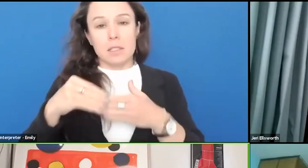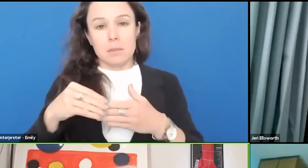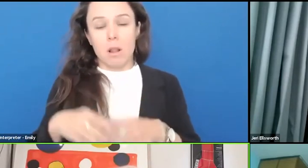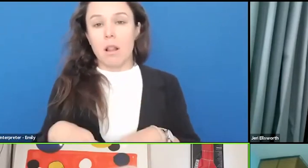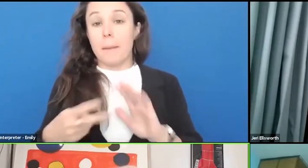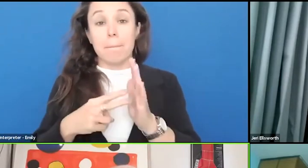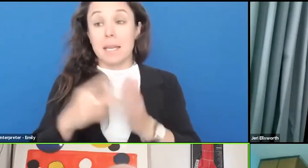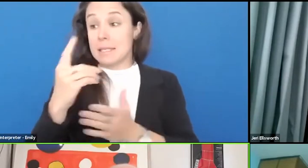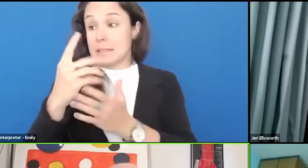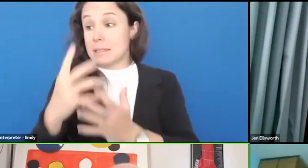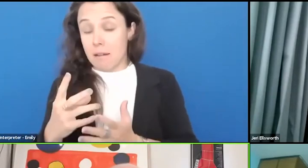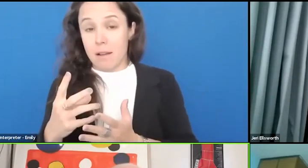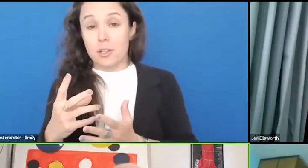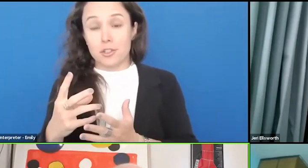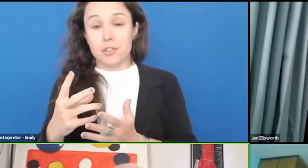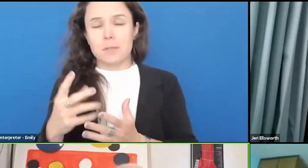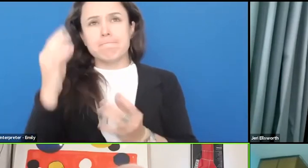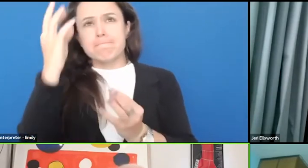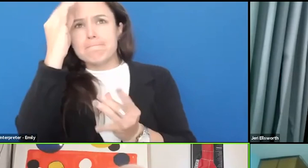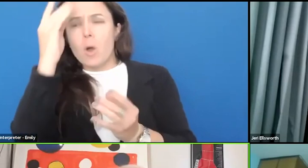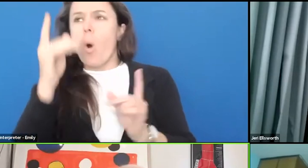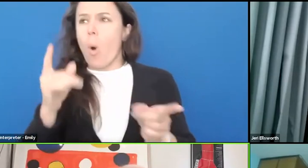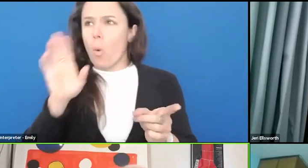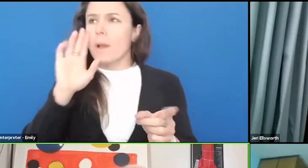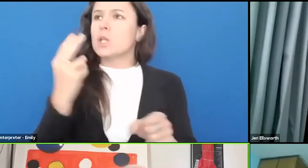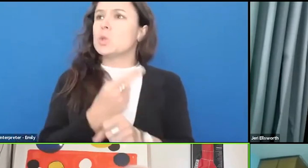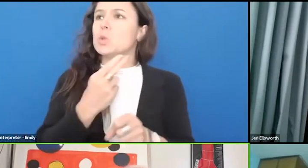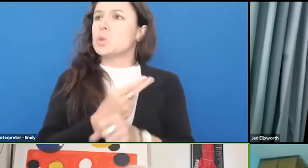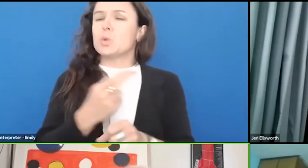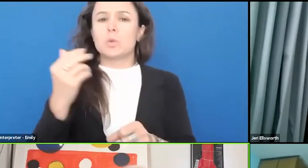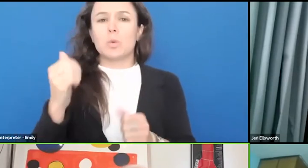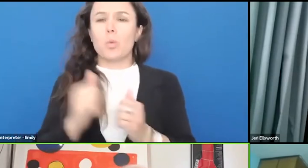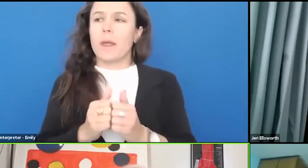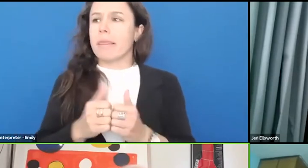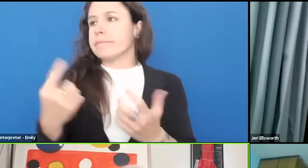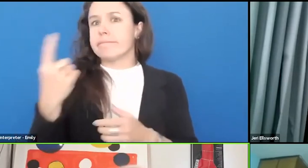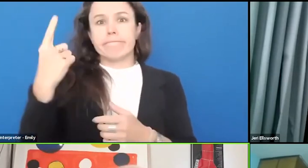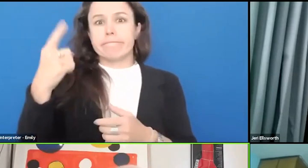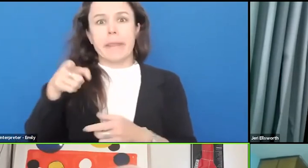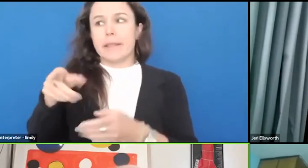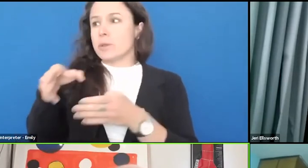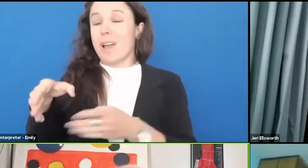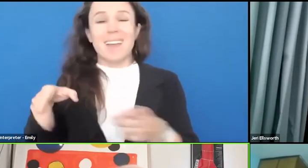complement -- contemplated you using it with method A, you end up using method R,